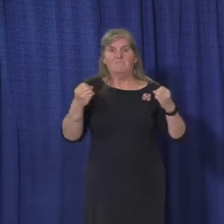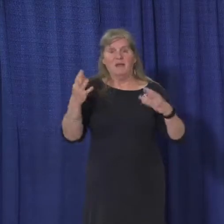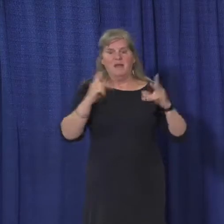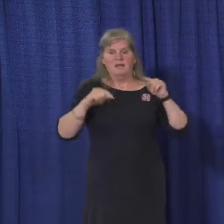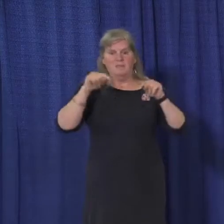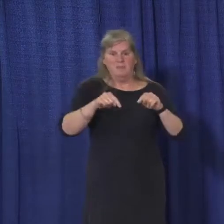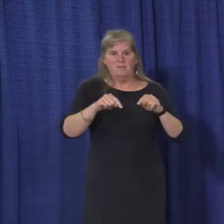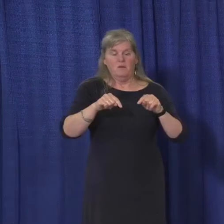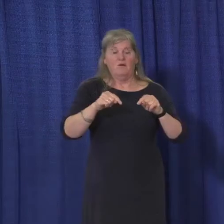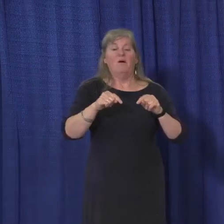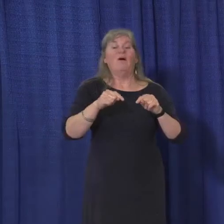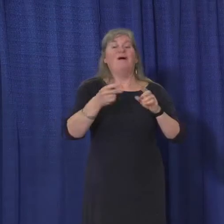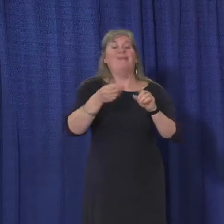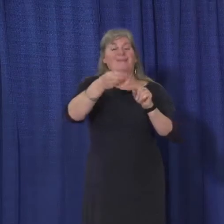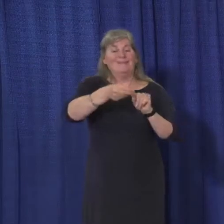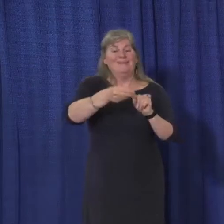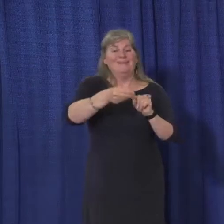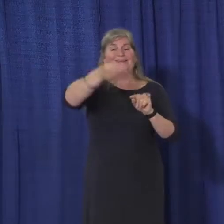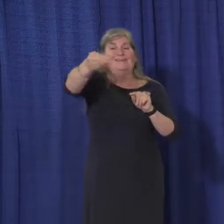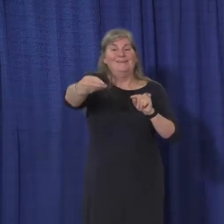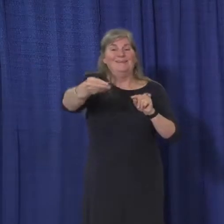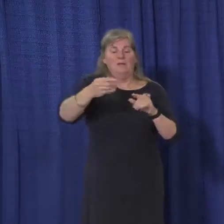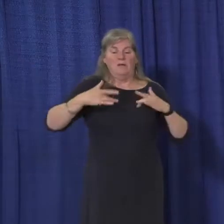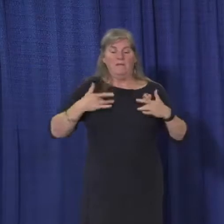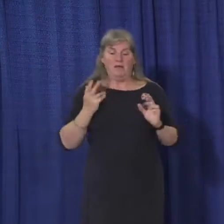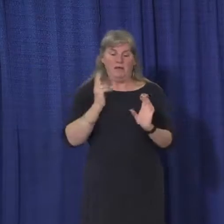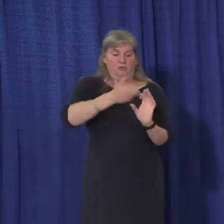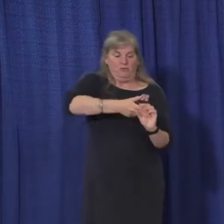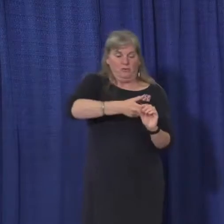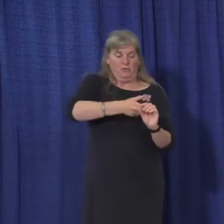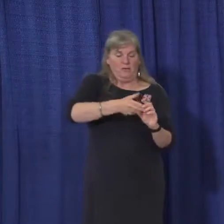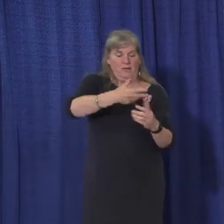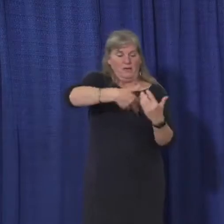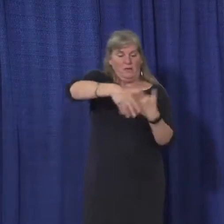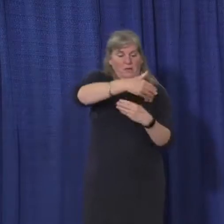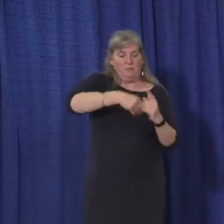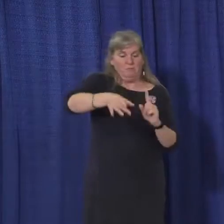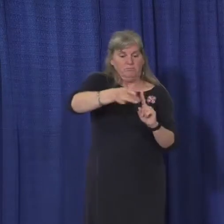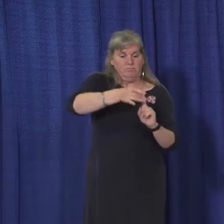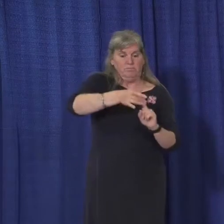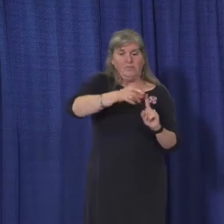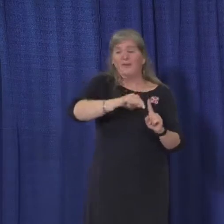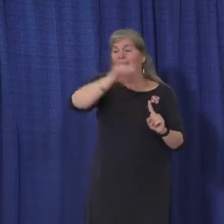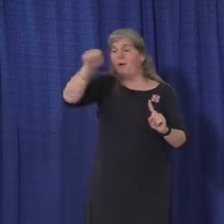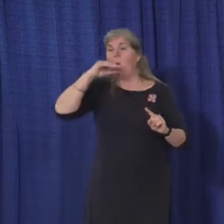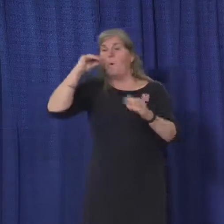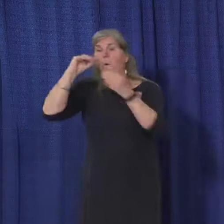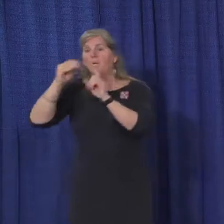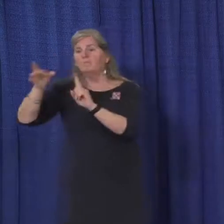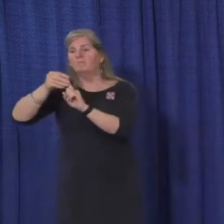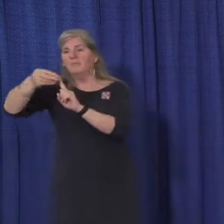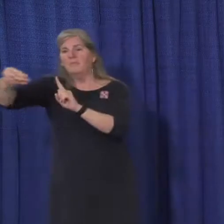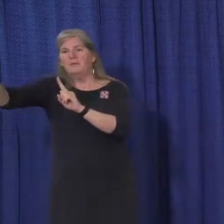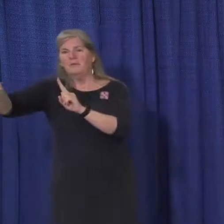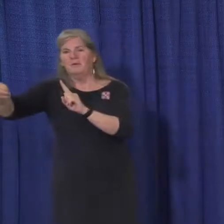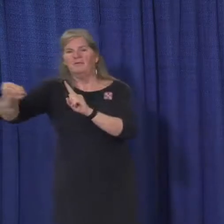and there has been secondary spread within the households, we are now seeing widespread